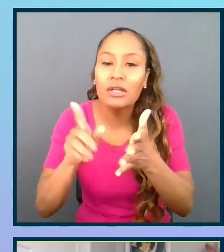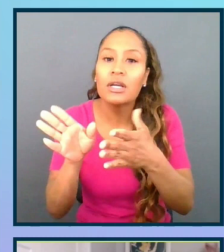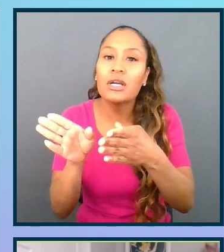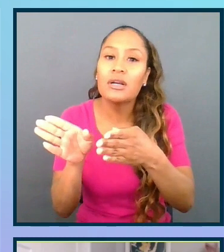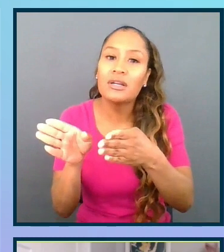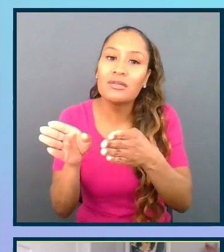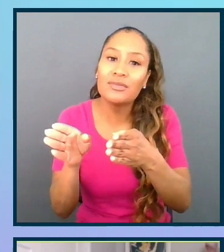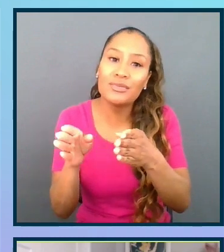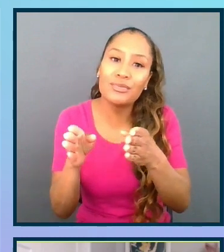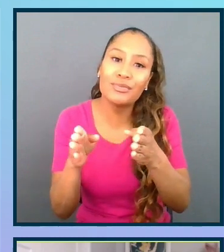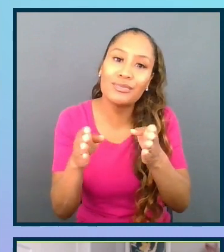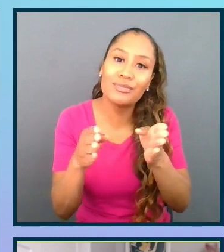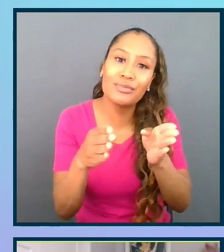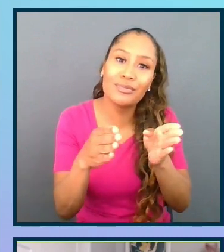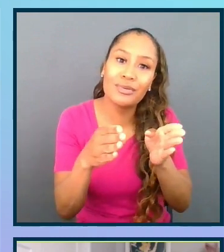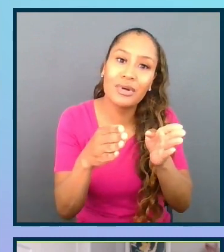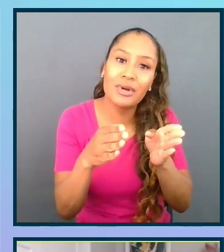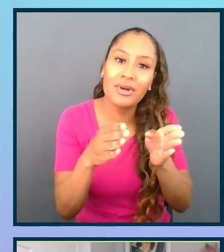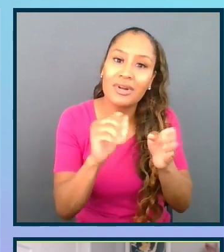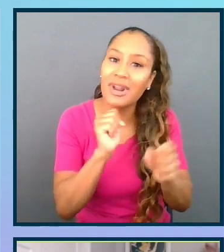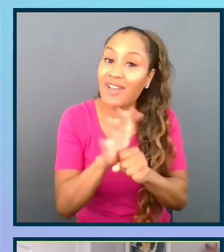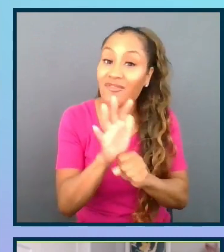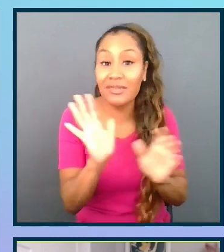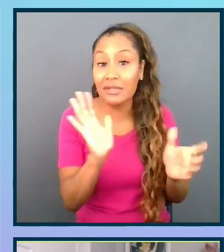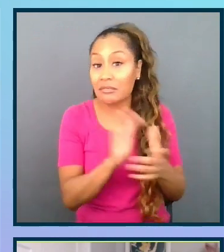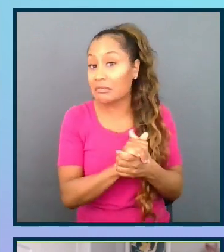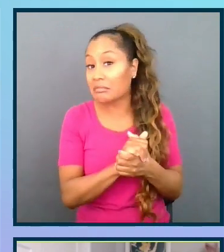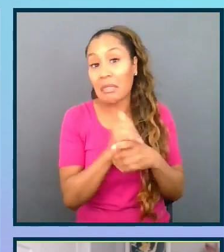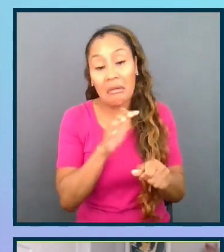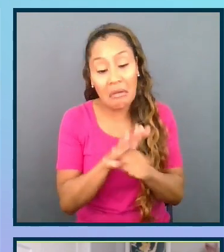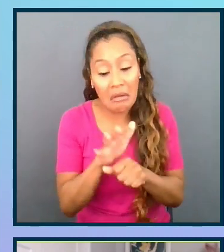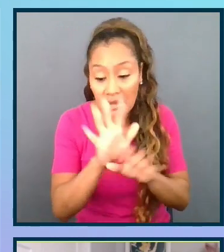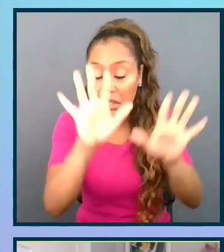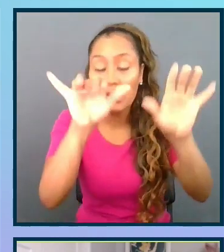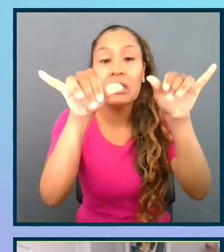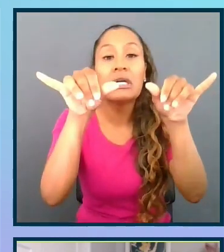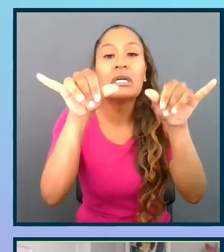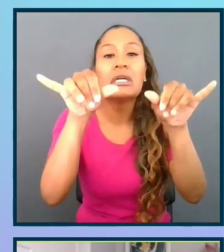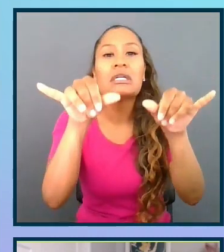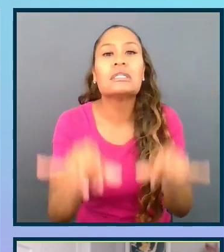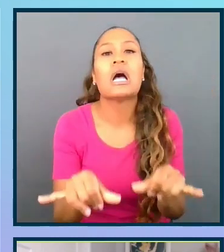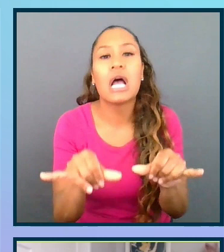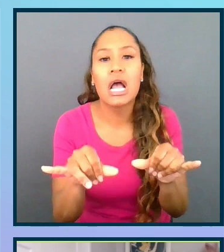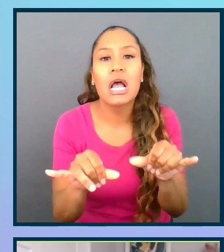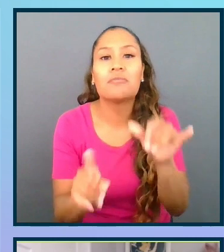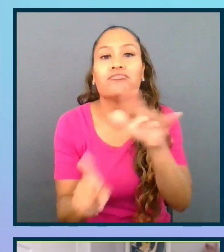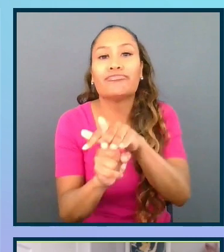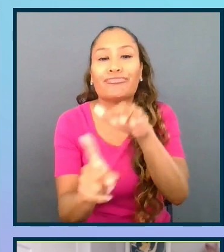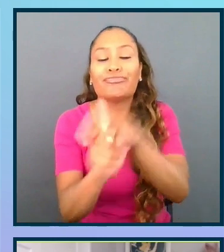But even then, that wasn't enough. The same issues could occur when emphasizing accessibility